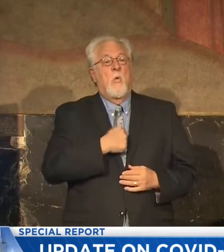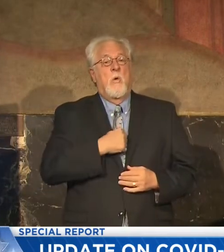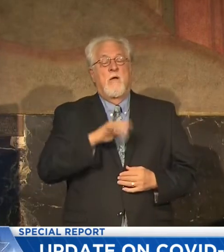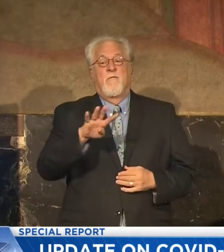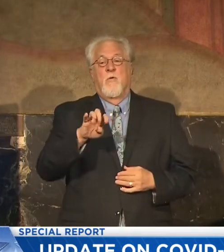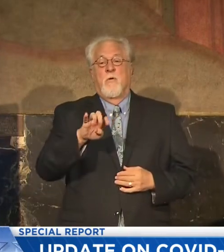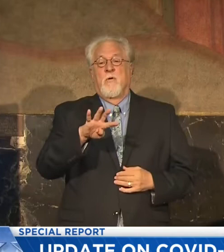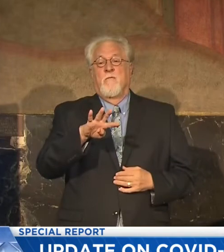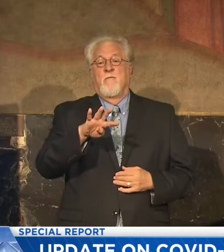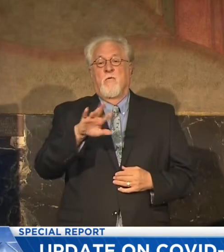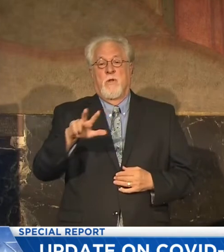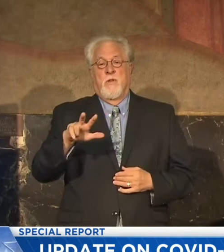TOMORROW, WHICH IS ALSO THE DAY OF HIS MEMORIAL SERVICE IN HAMMOND.